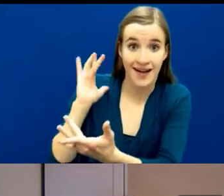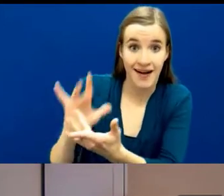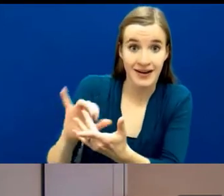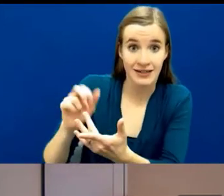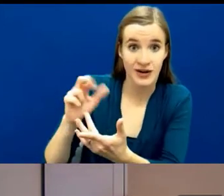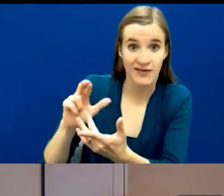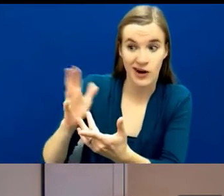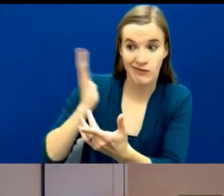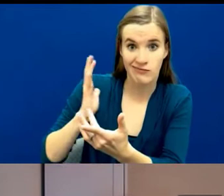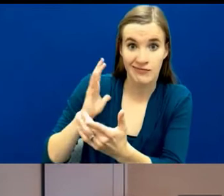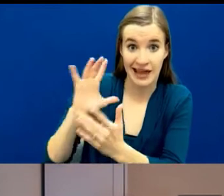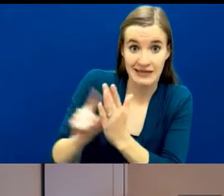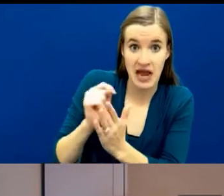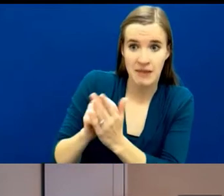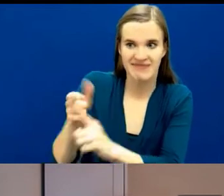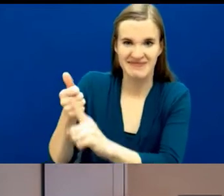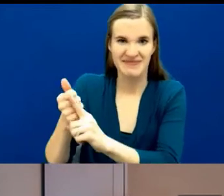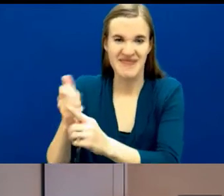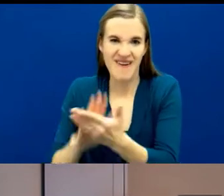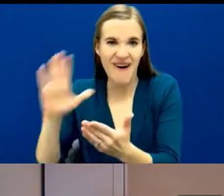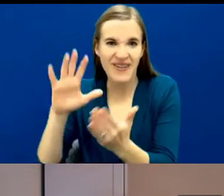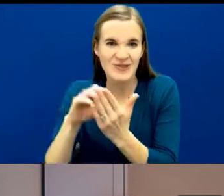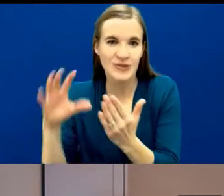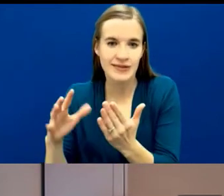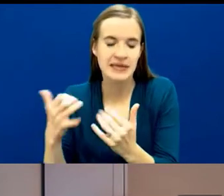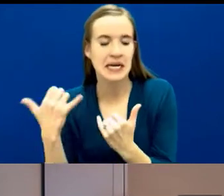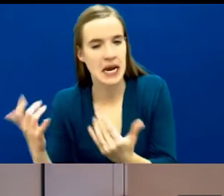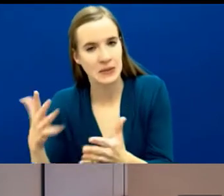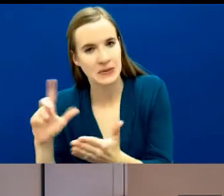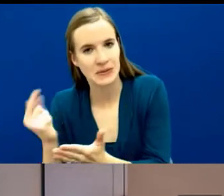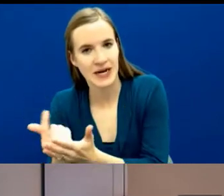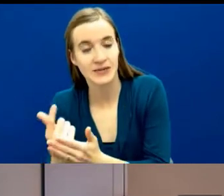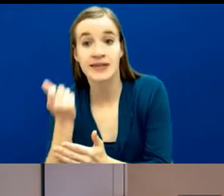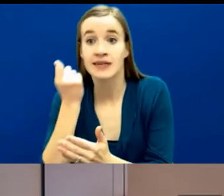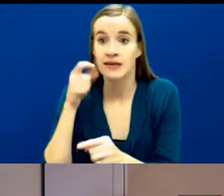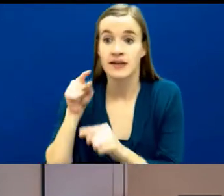she since graduated. But so she started this project in the middle of her own